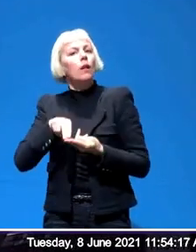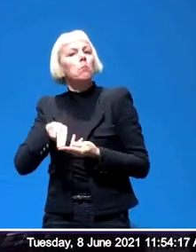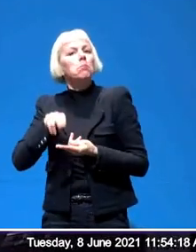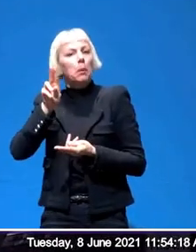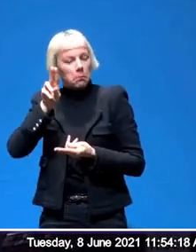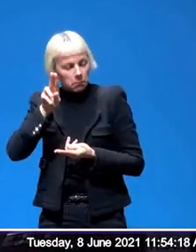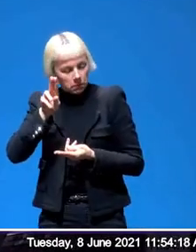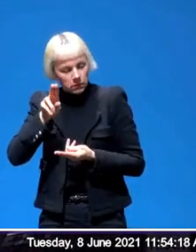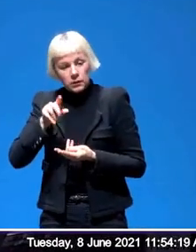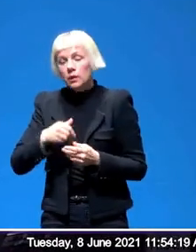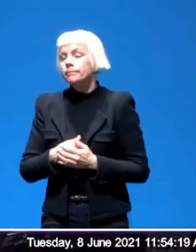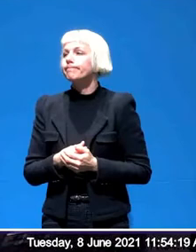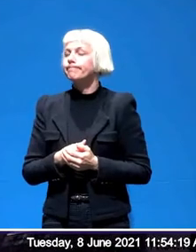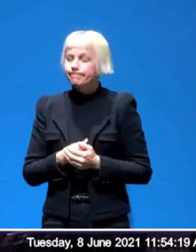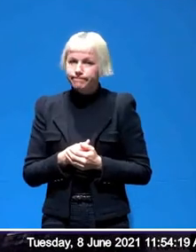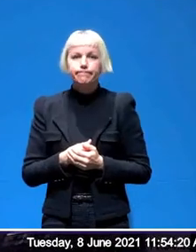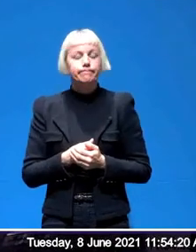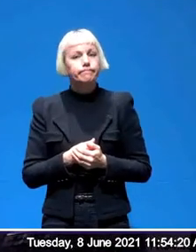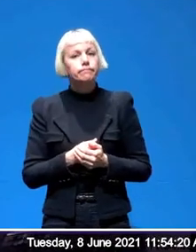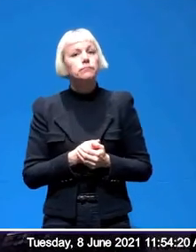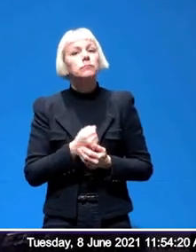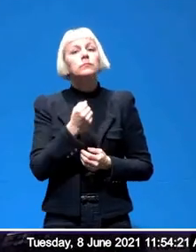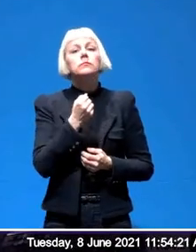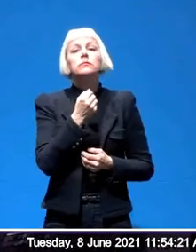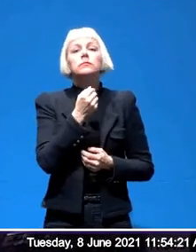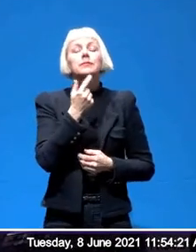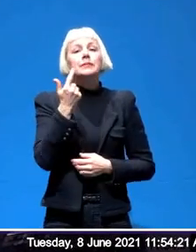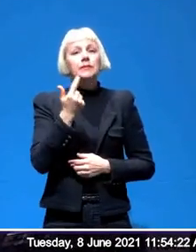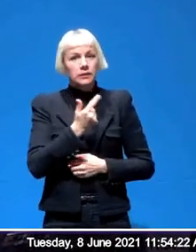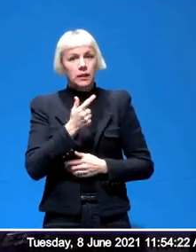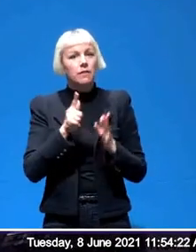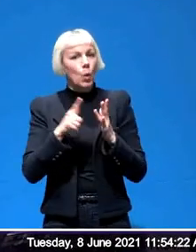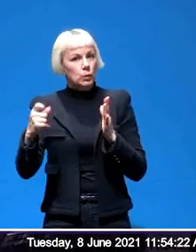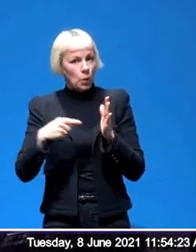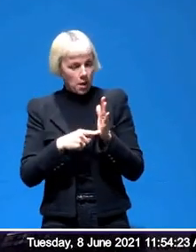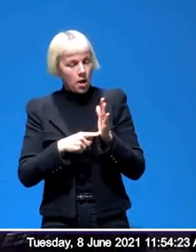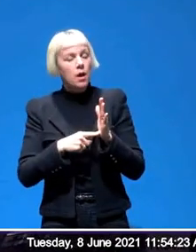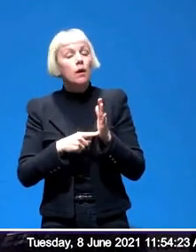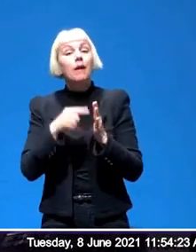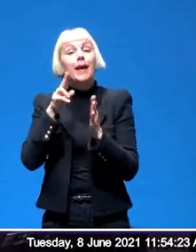On 17 October 2019, we received a letter from the NDIA stating because the